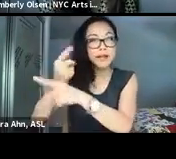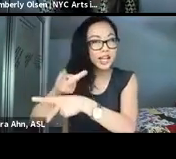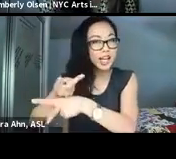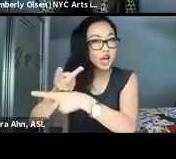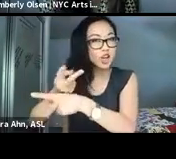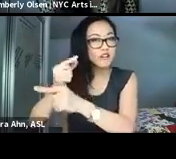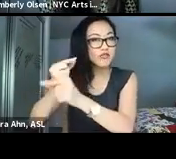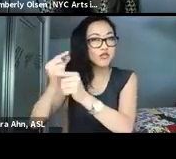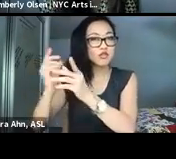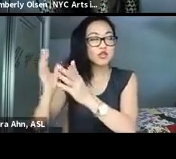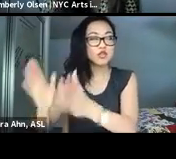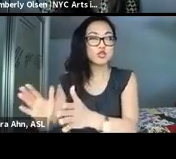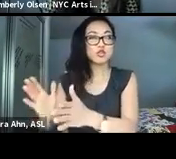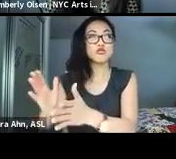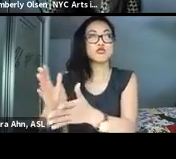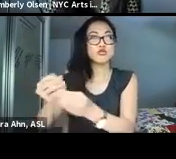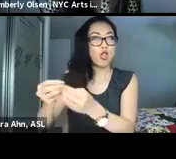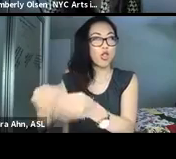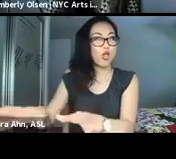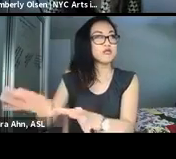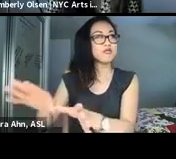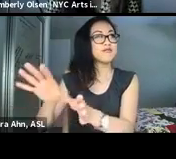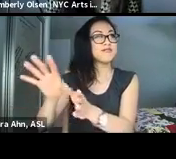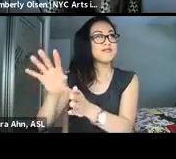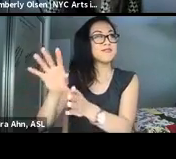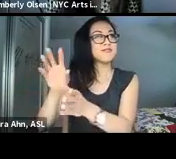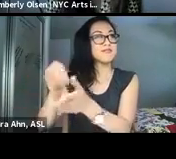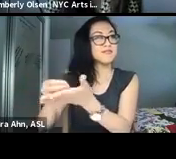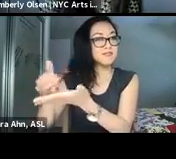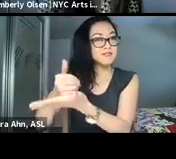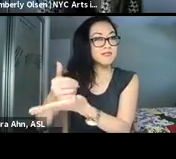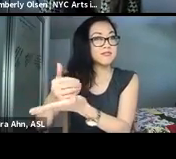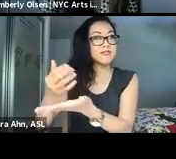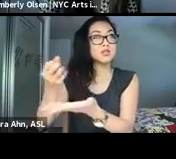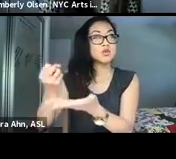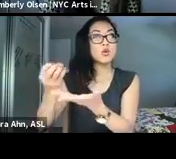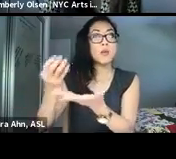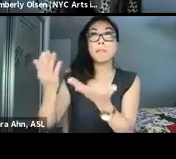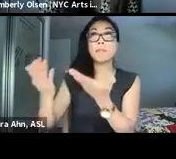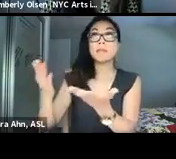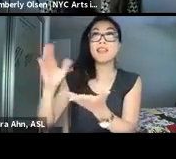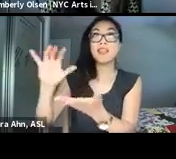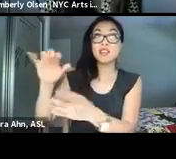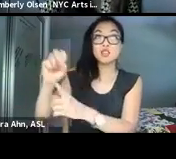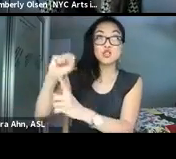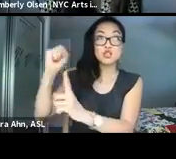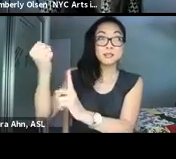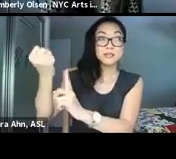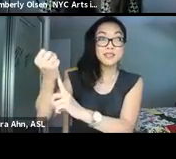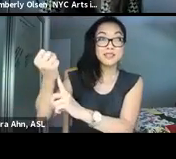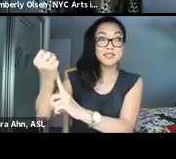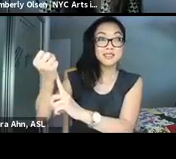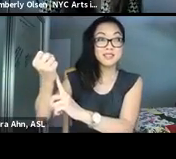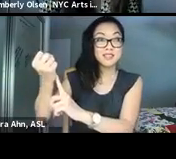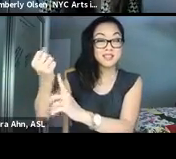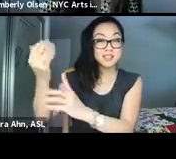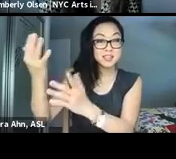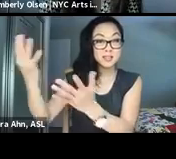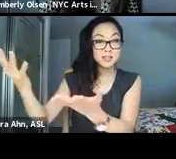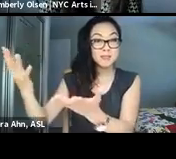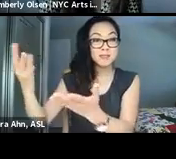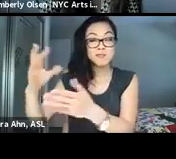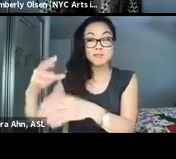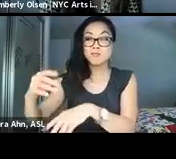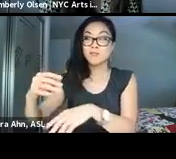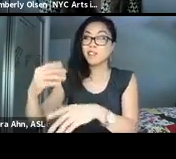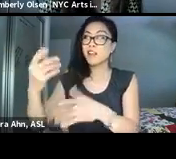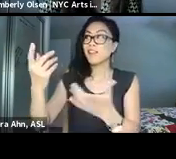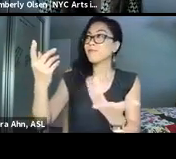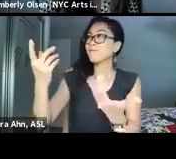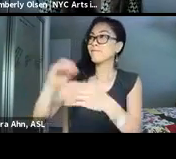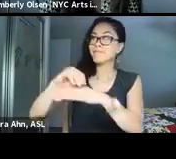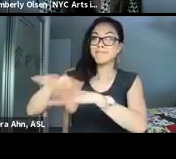we first started this closure and people were being laid off, just receiving e-mails from